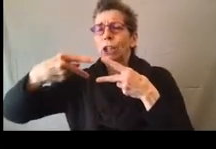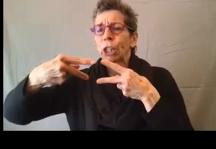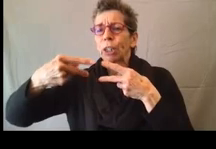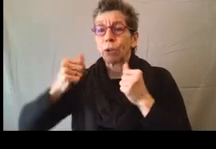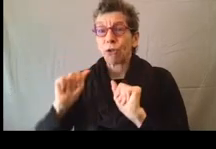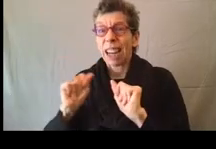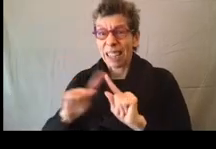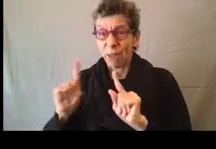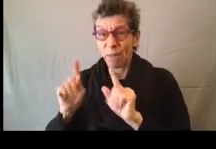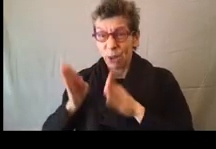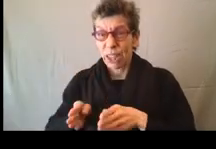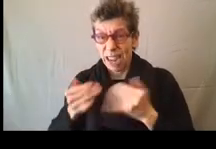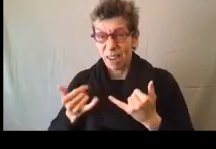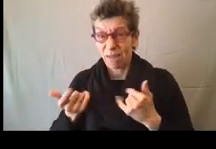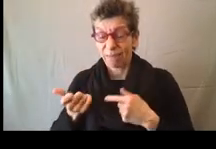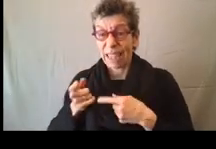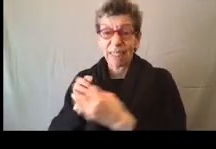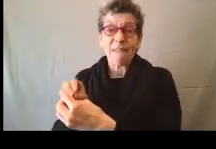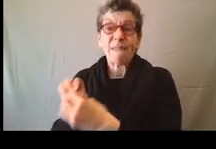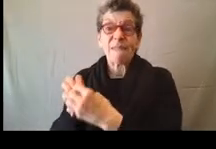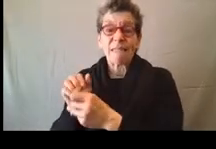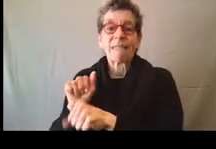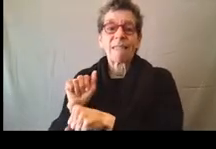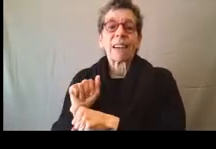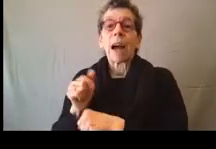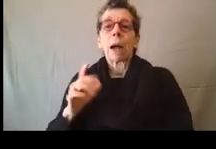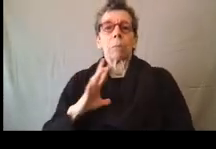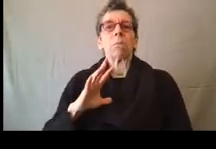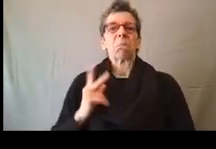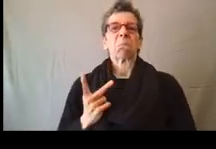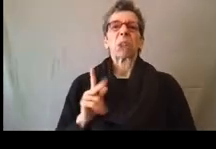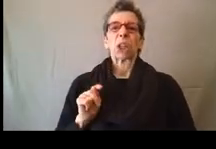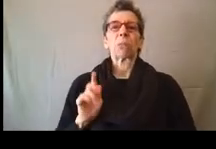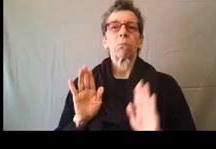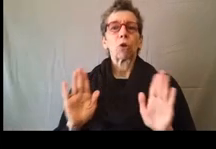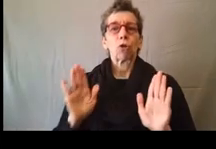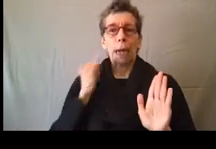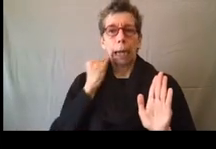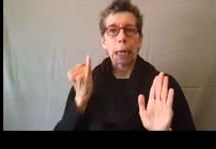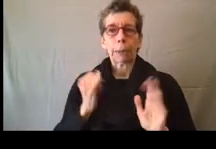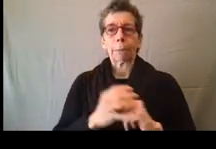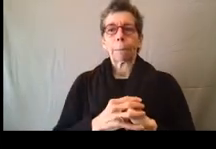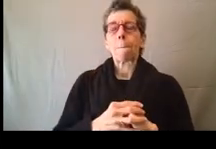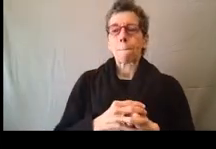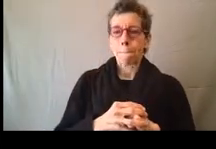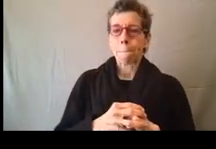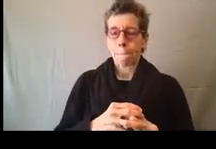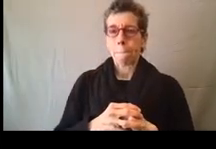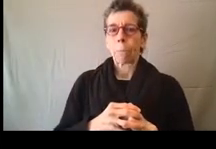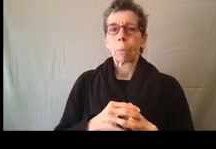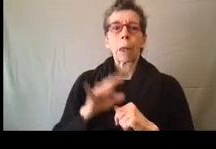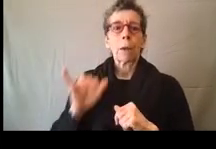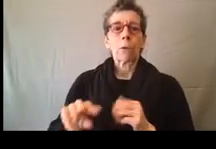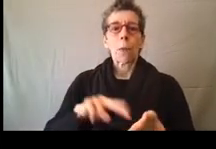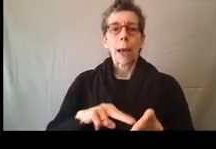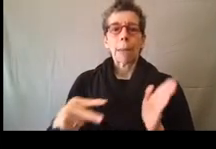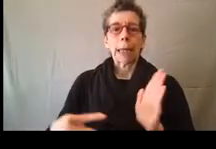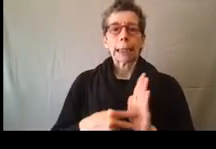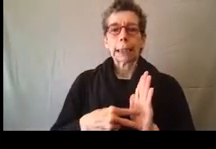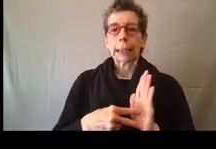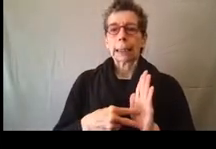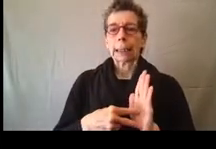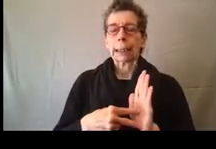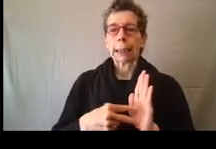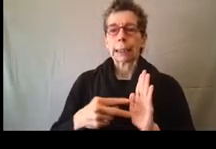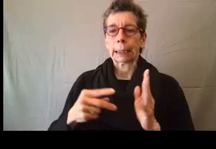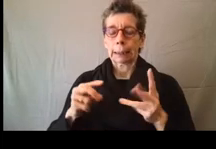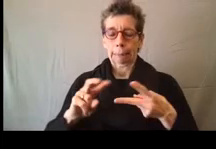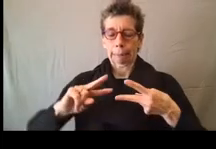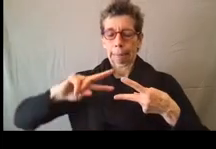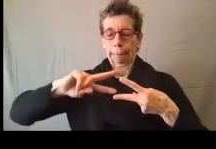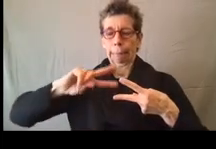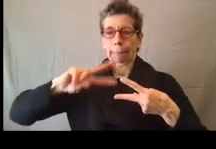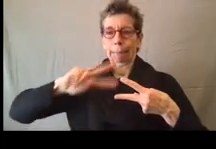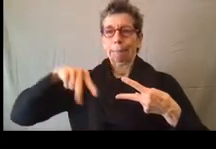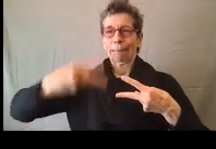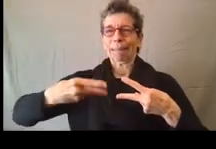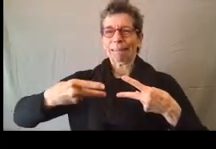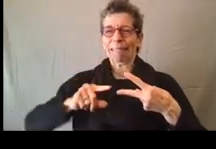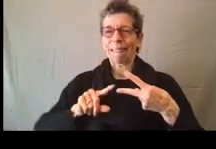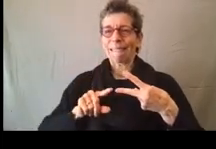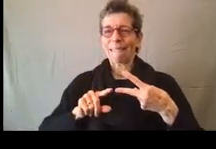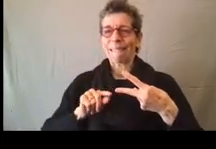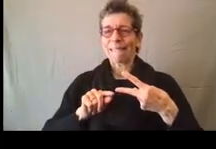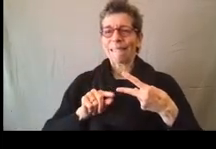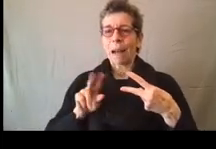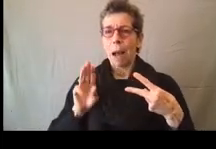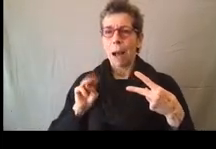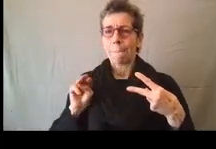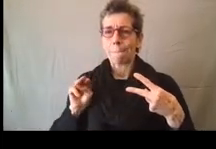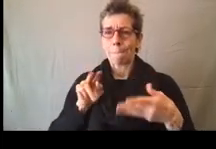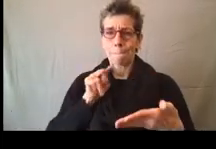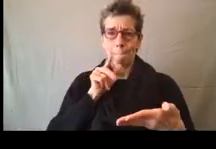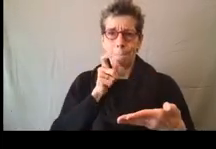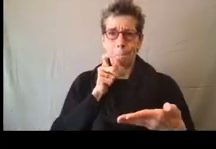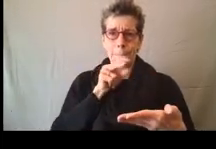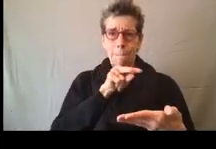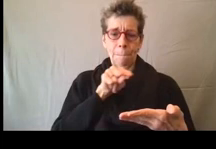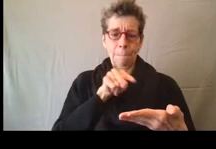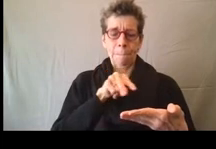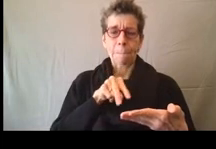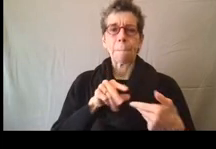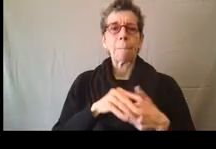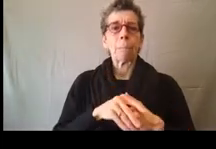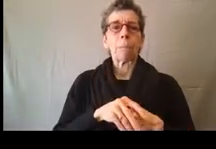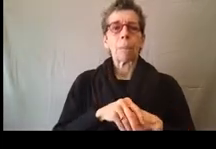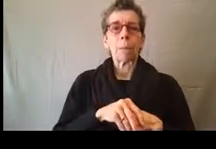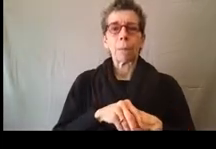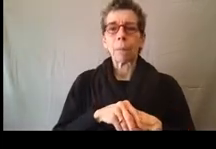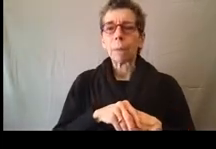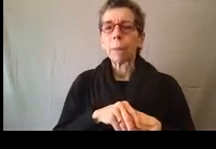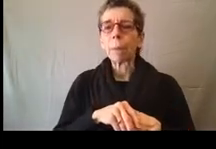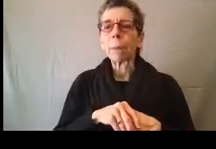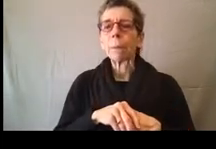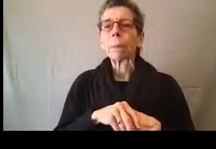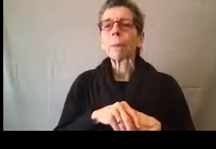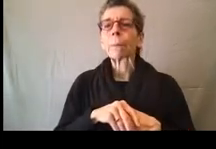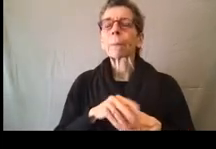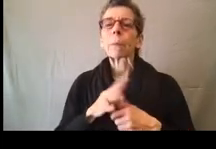Yeah, I think that's an excellent idea. So, that means that we will see if Vicki